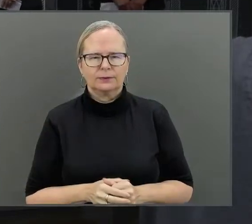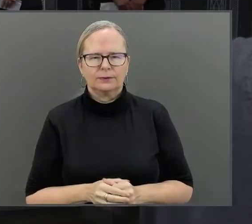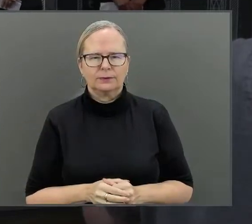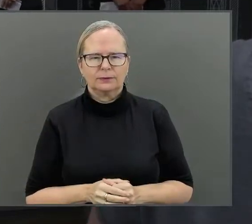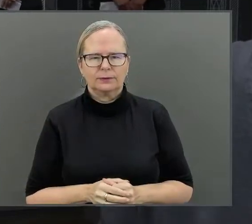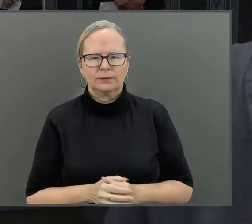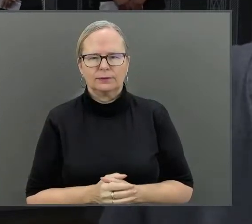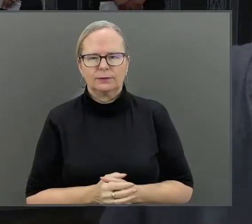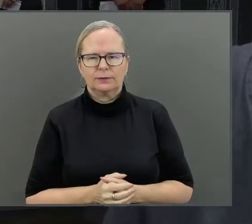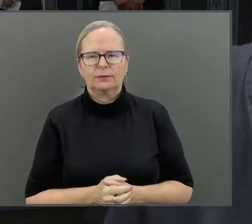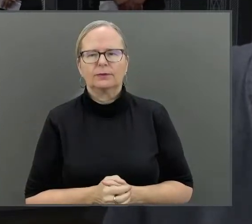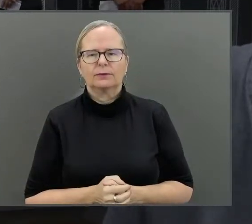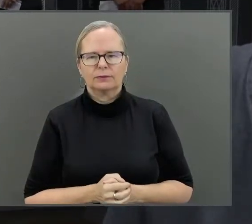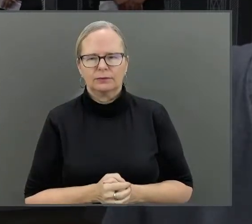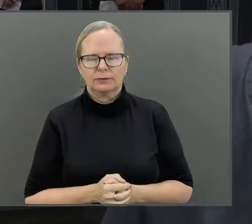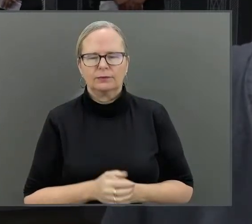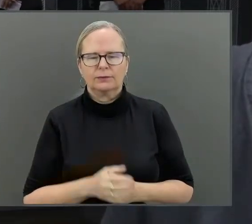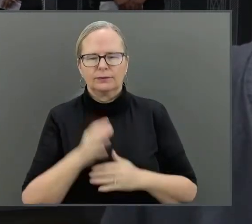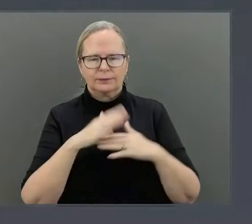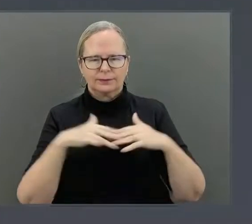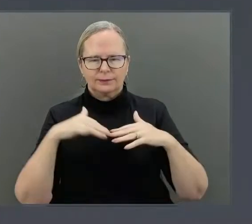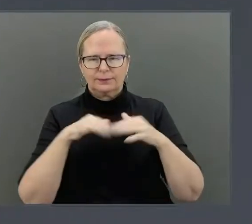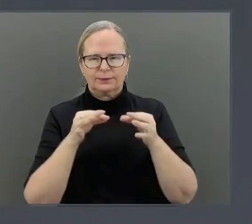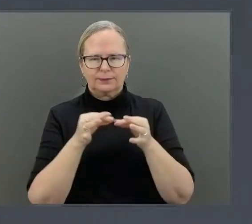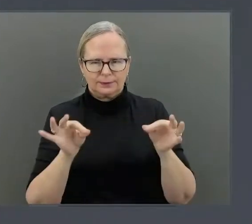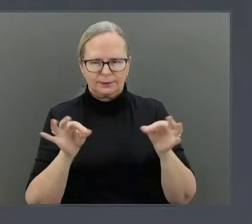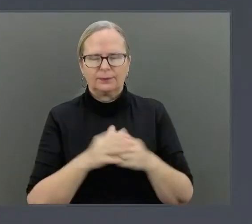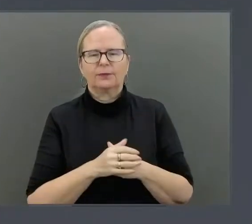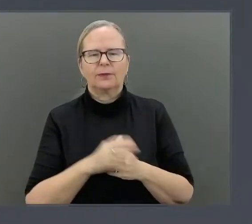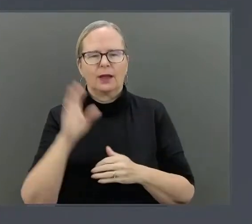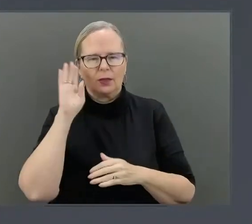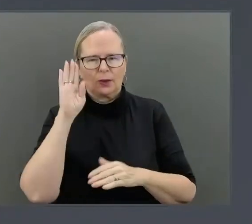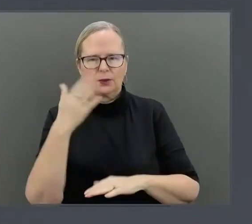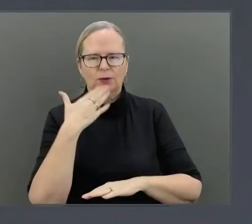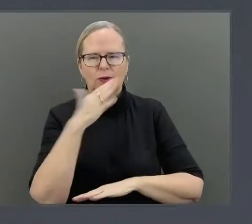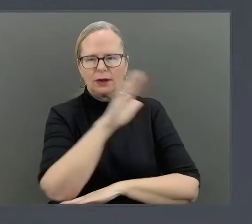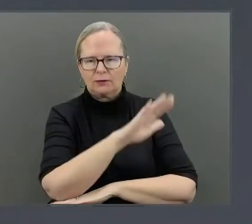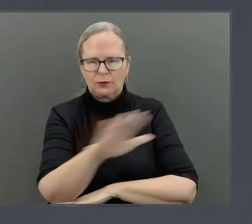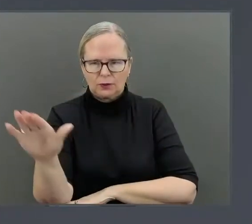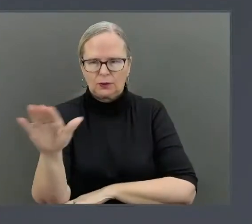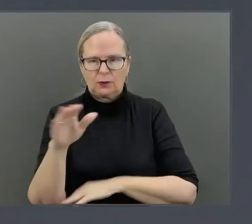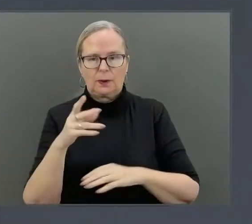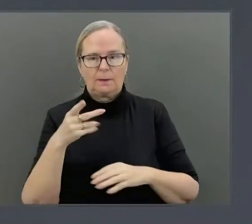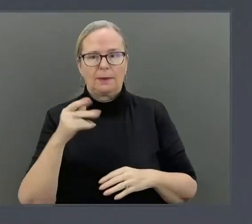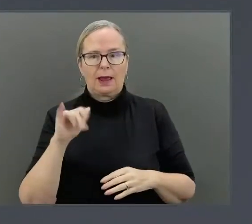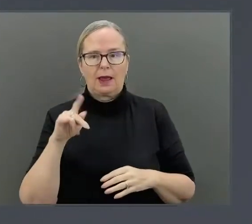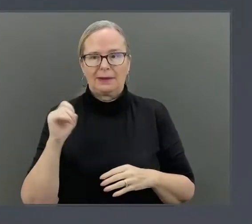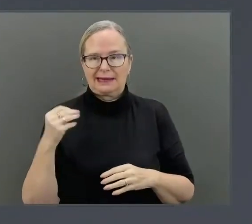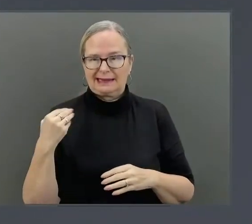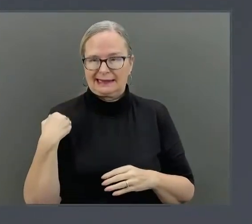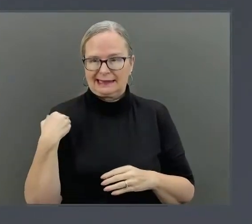good afternoon everyone with the final pieces of pipe arriving from San Diego Cruise in our classy